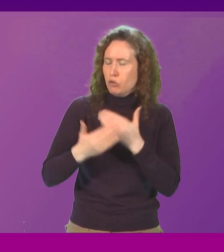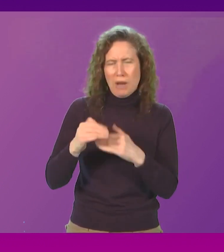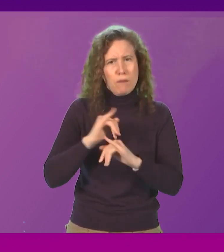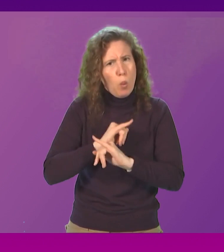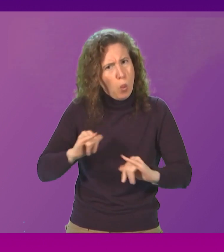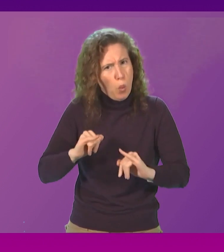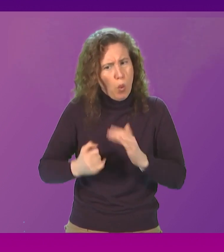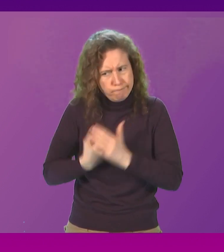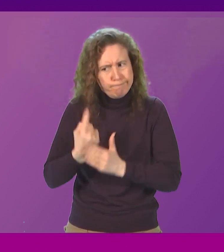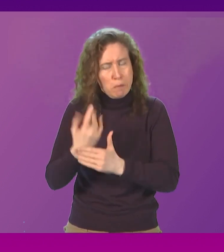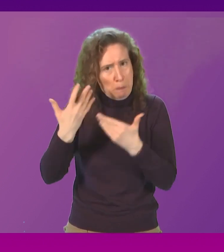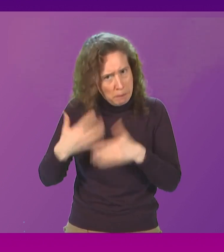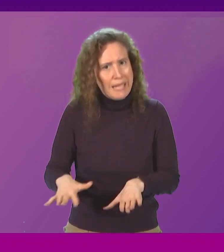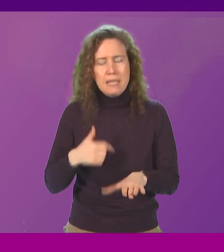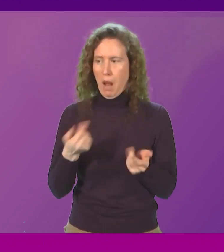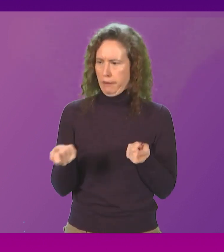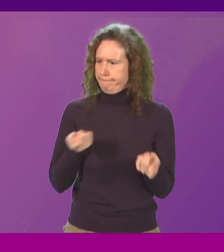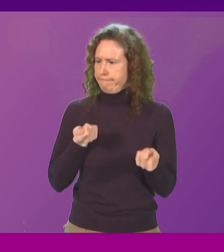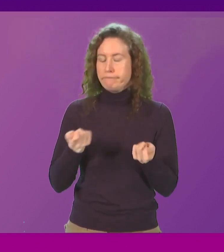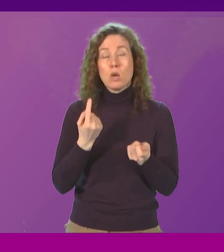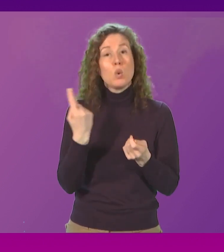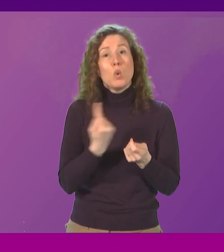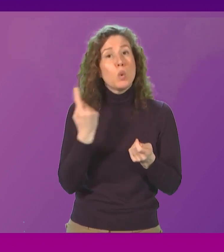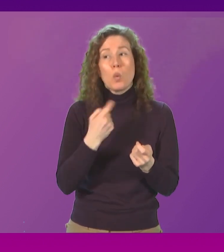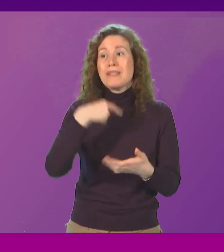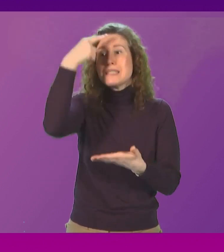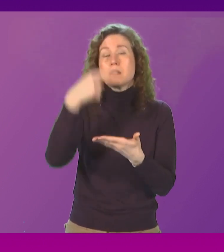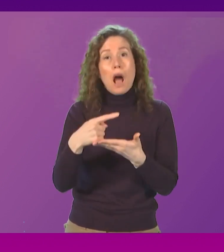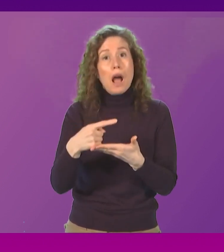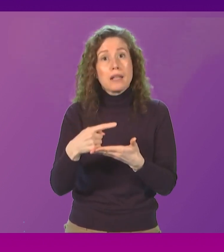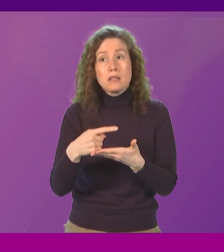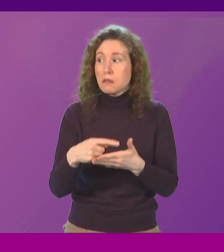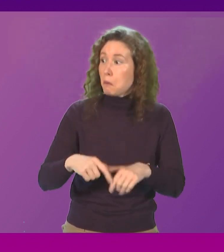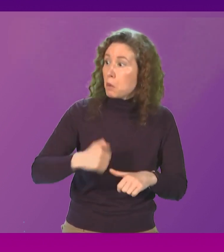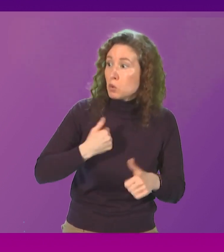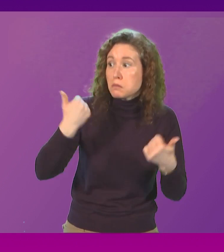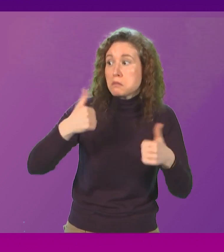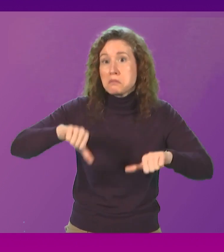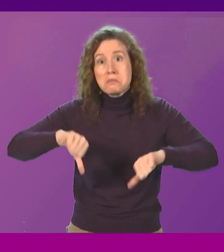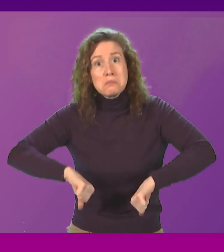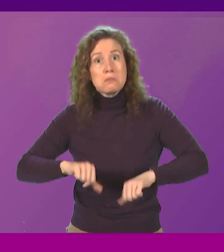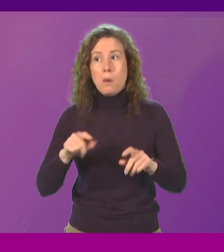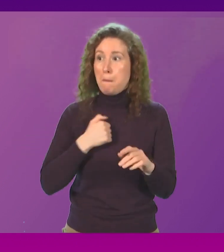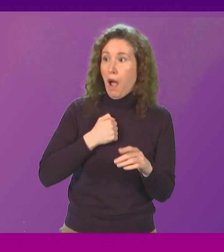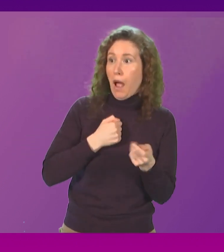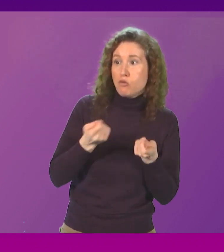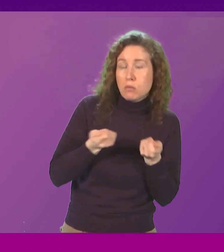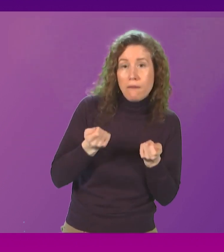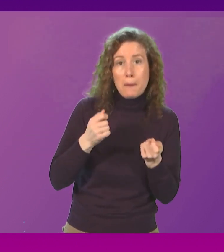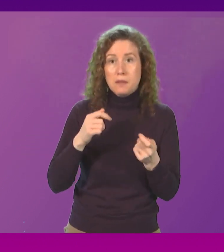Ultimately, the only people who will cast a verdict on the record of my Government and future ones are the people of Scotland.